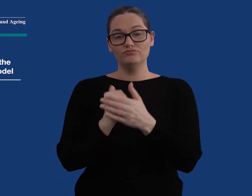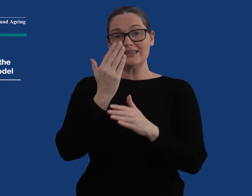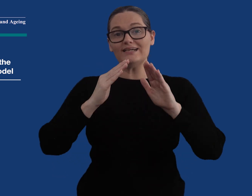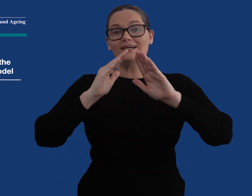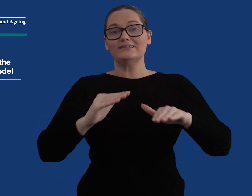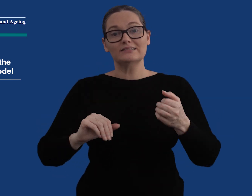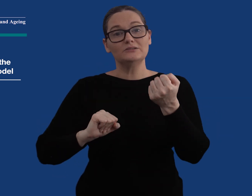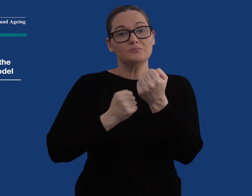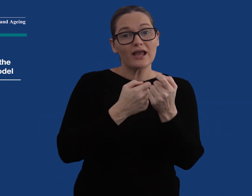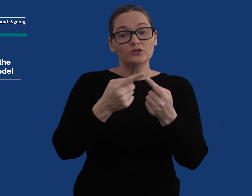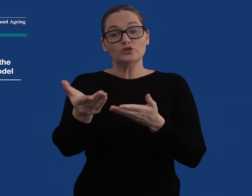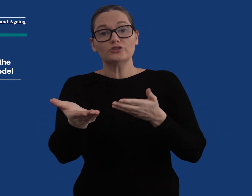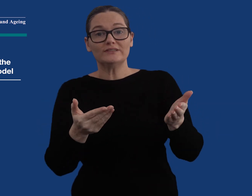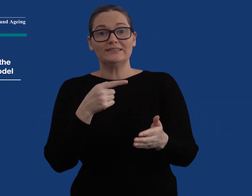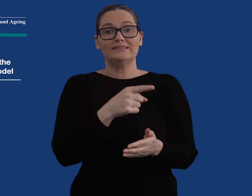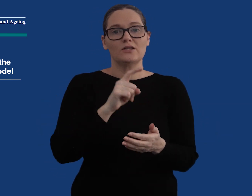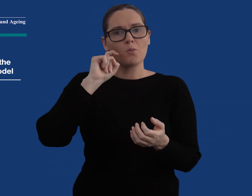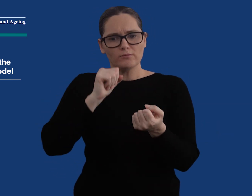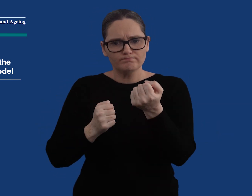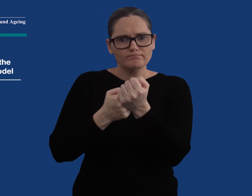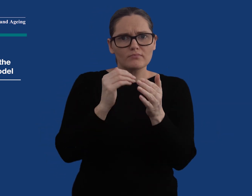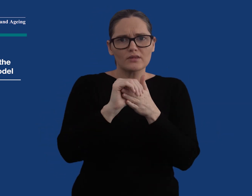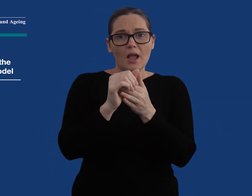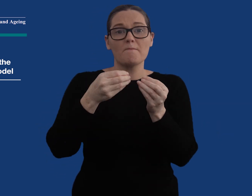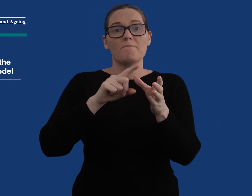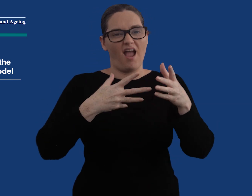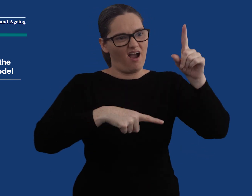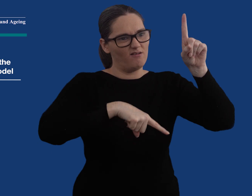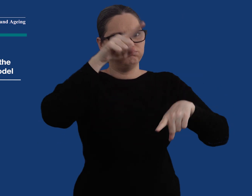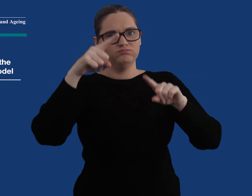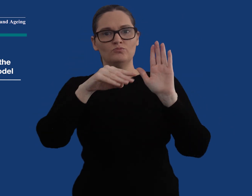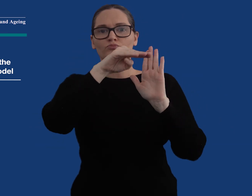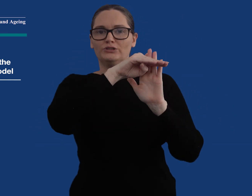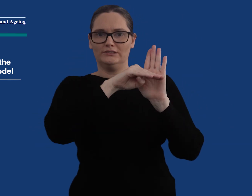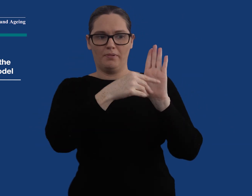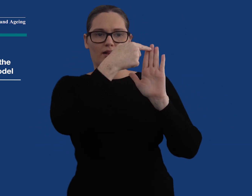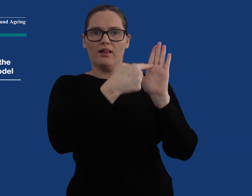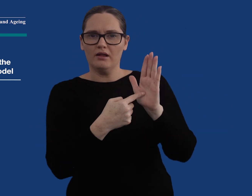Thriving Kids supports and services will be guided by a range of principles,